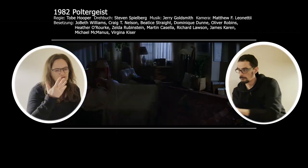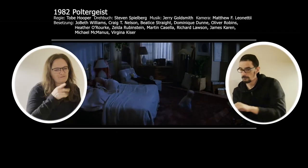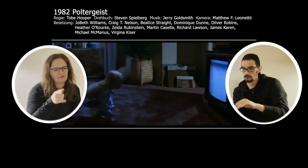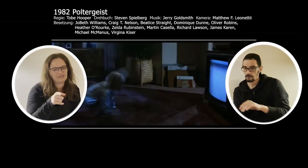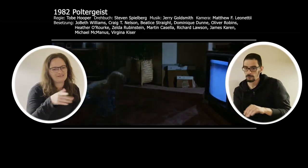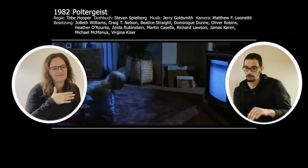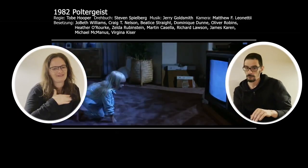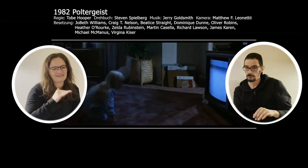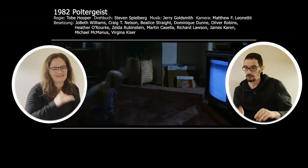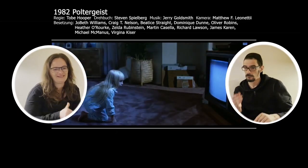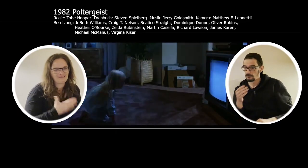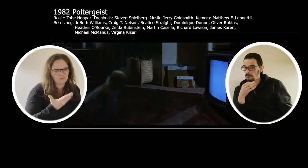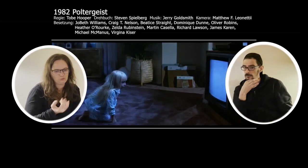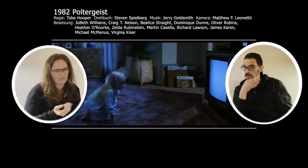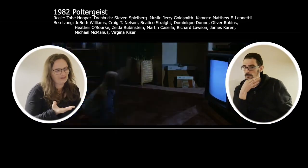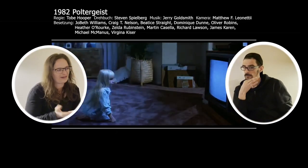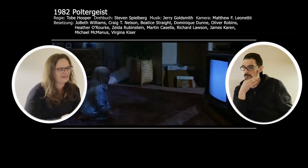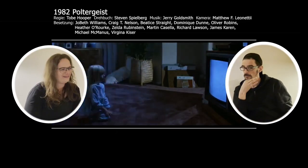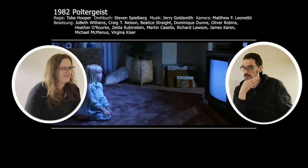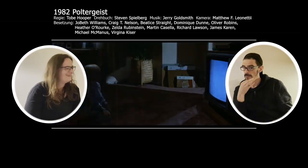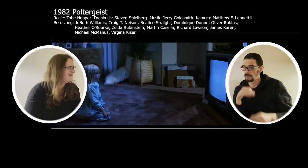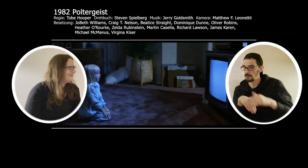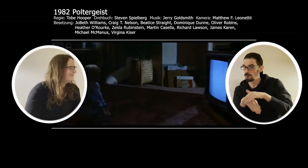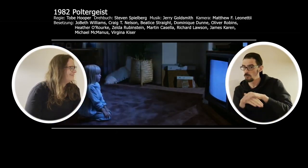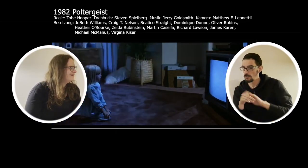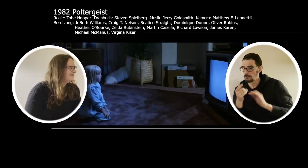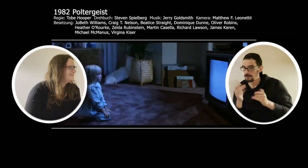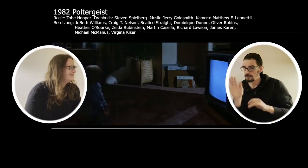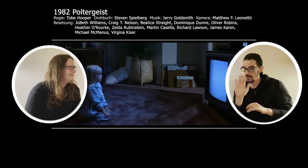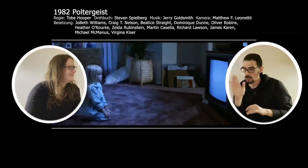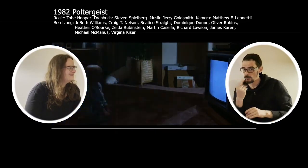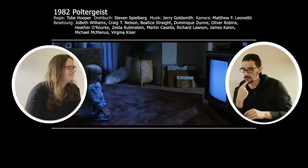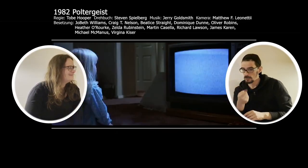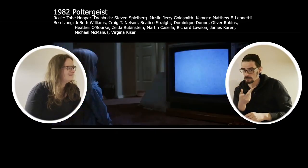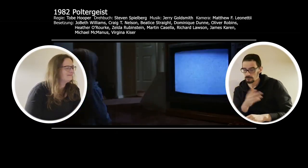Imagine if my child did that. I wonder if she said a nice hello.